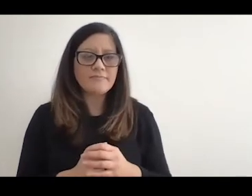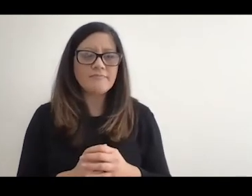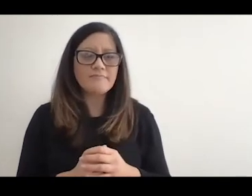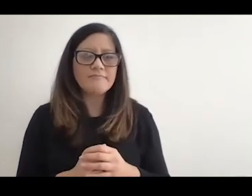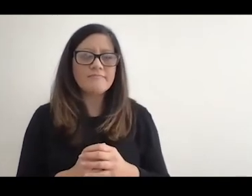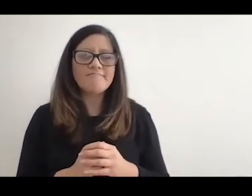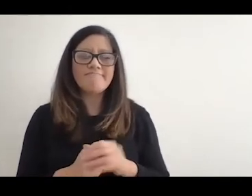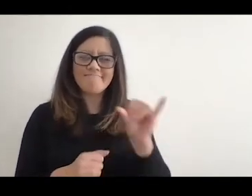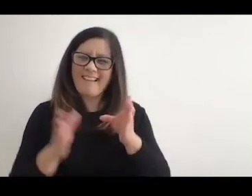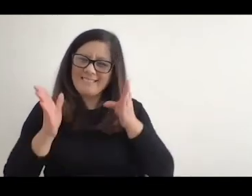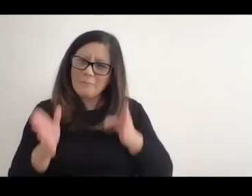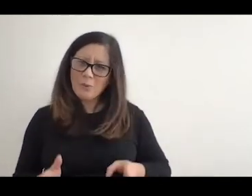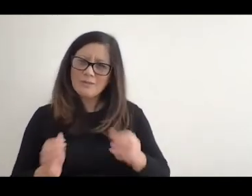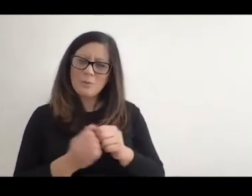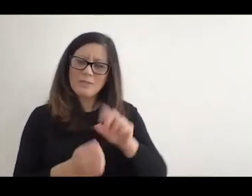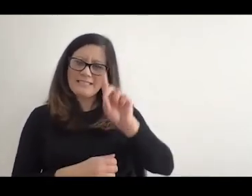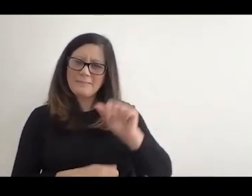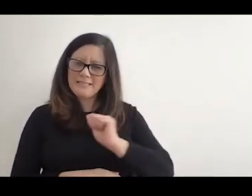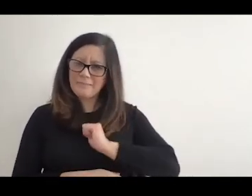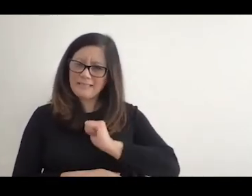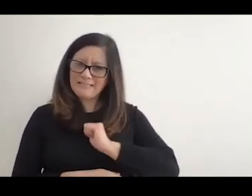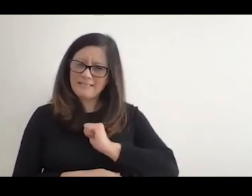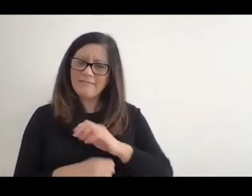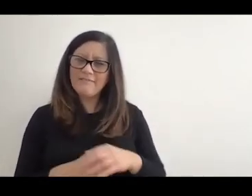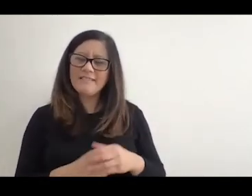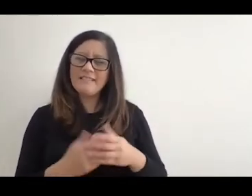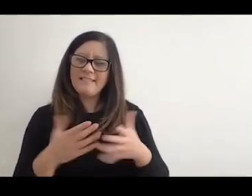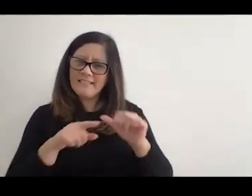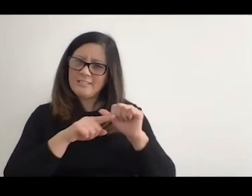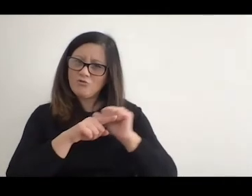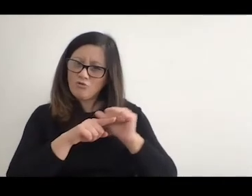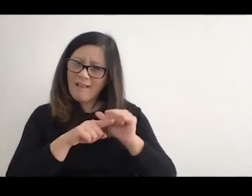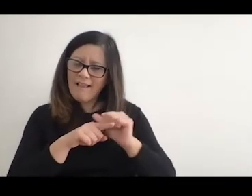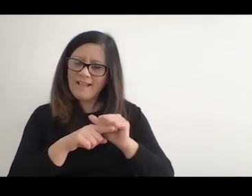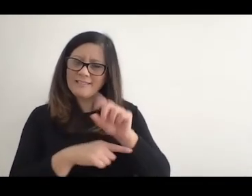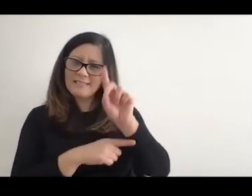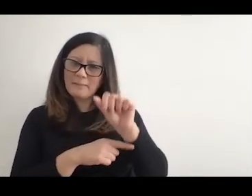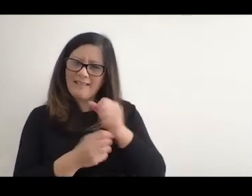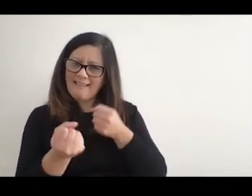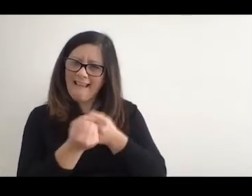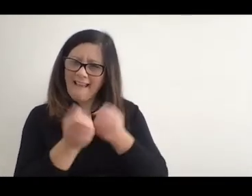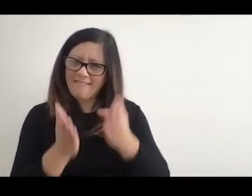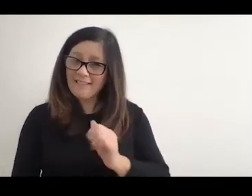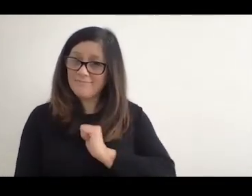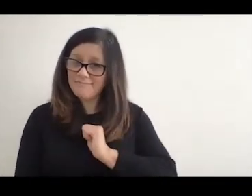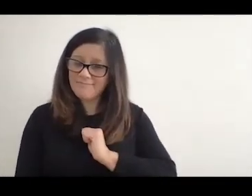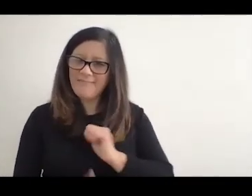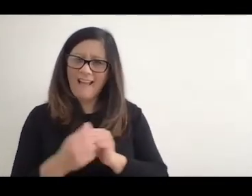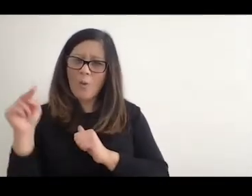But as a person with a disability, and as a trained disability advocate,